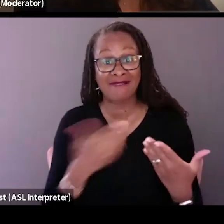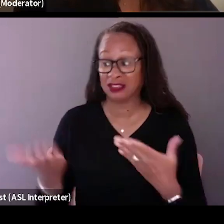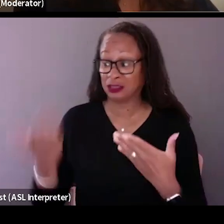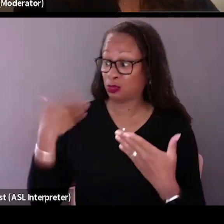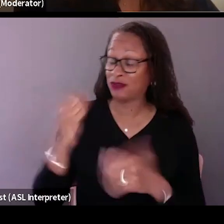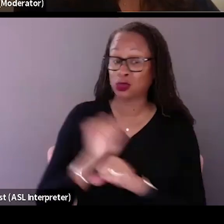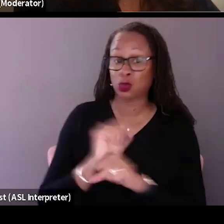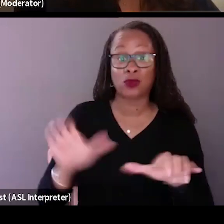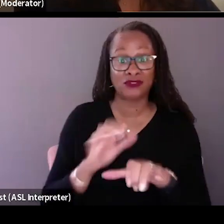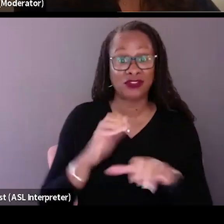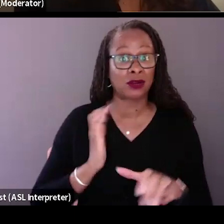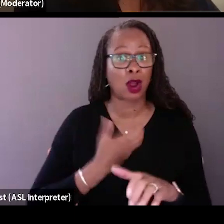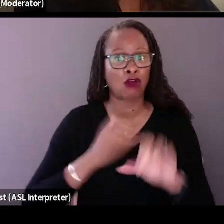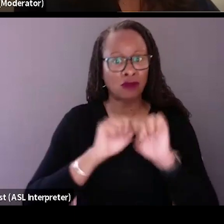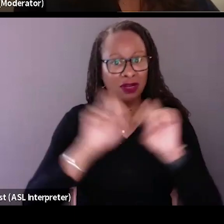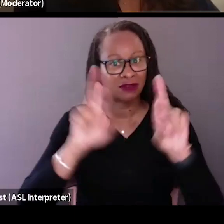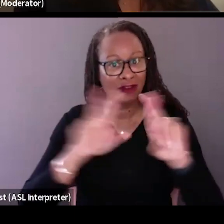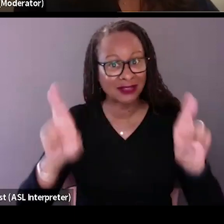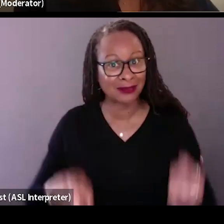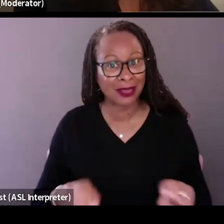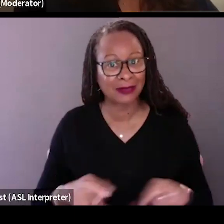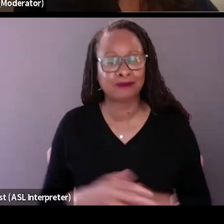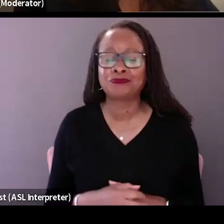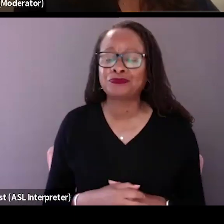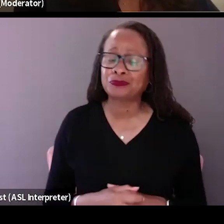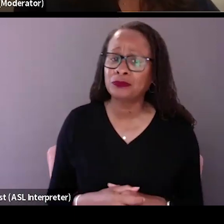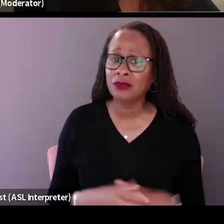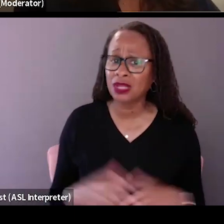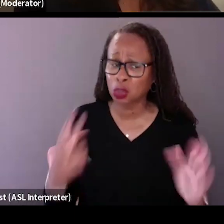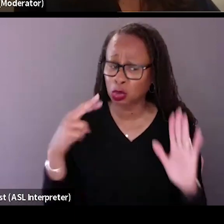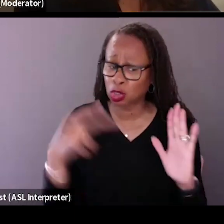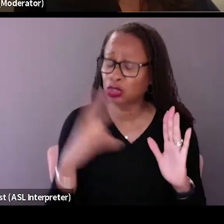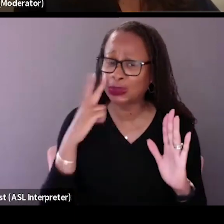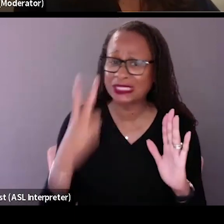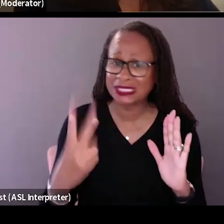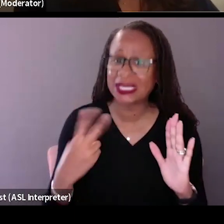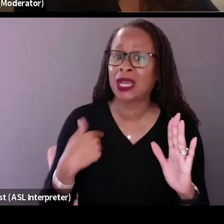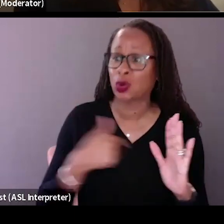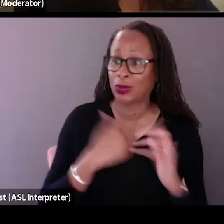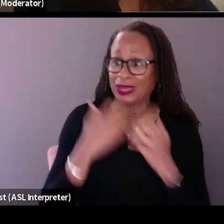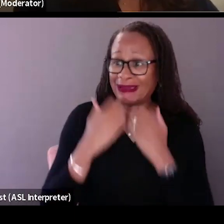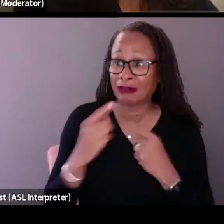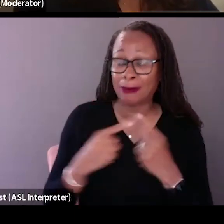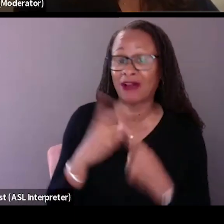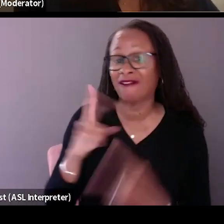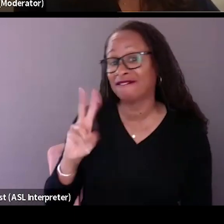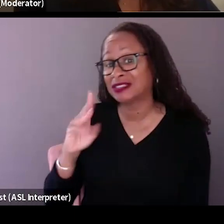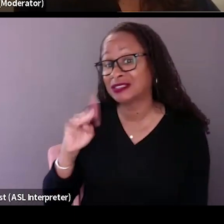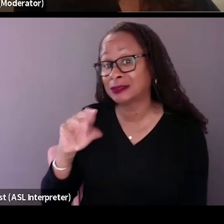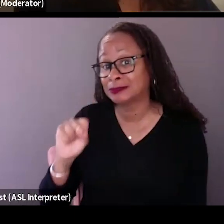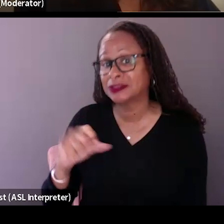and we care about victims, we care about survivors and we have a safe space for you to tell your story.